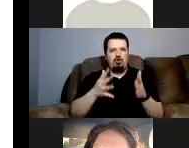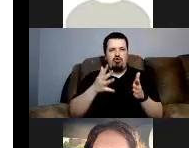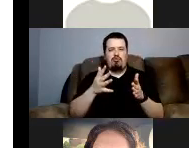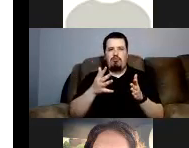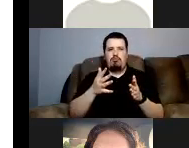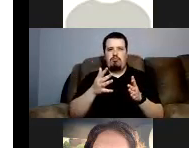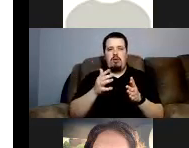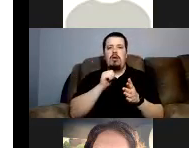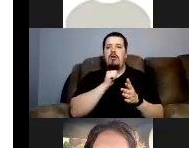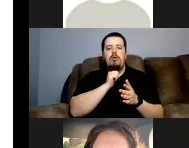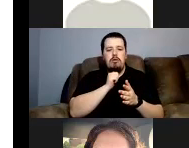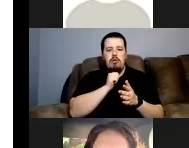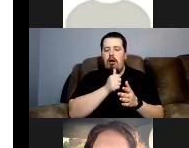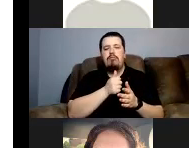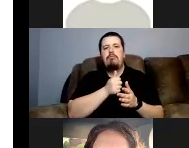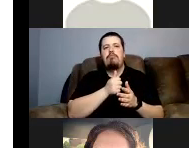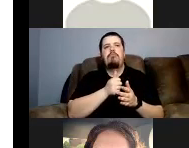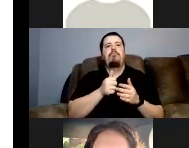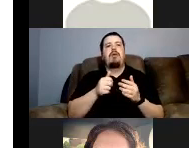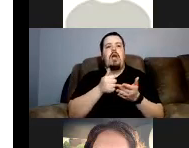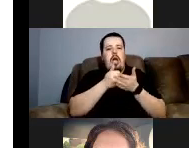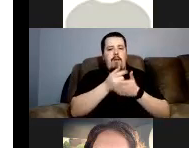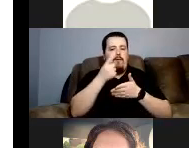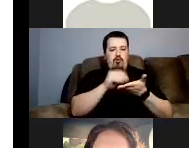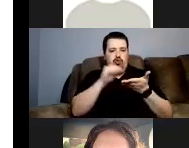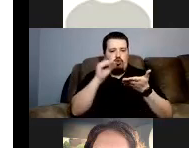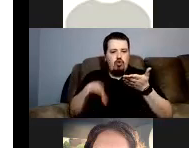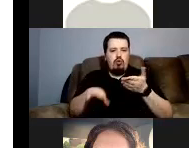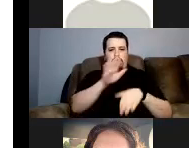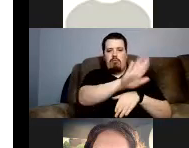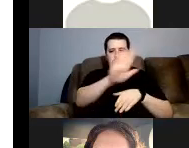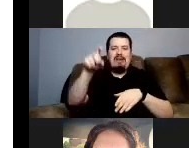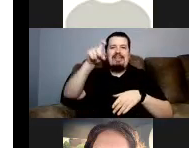account at all for the students in that class, the needs of the students in those classes, the makeup of